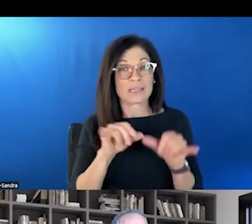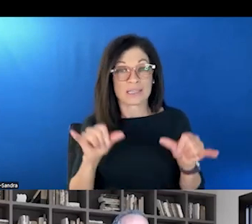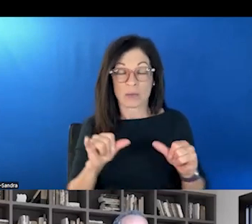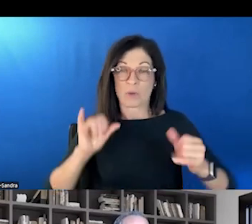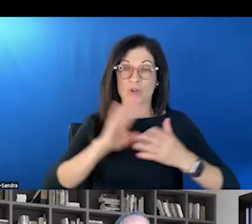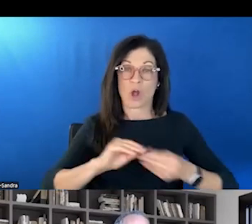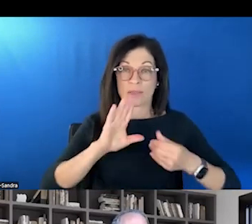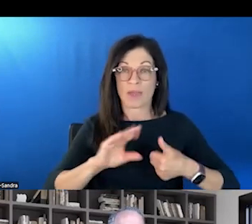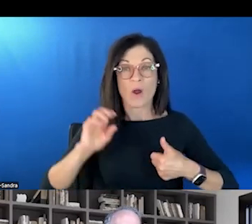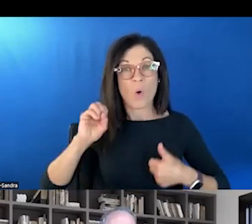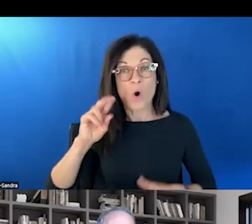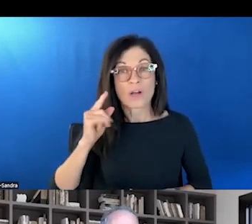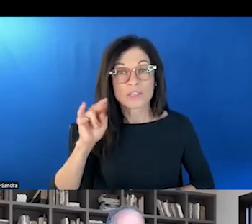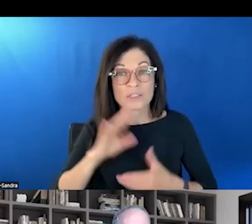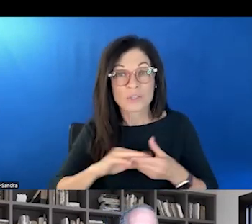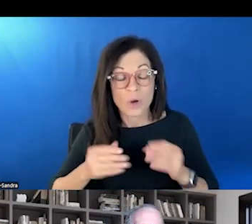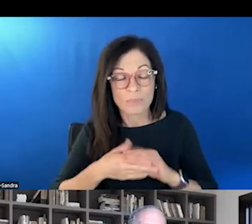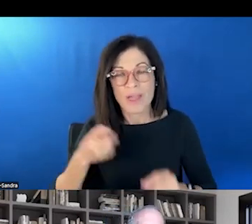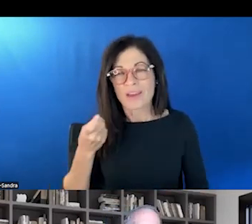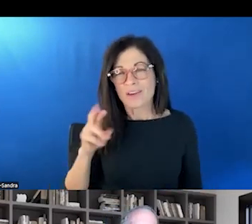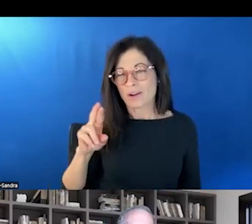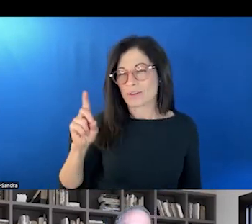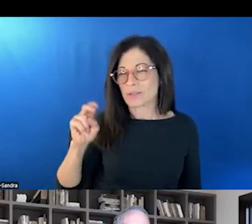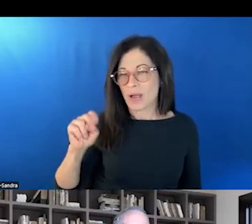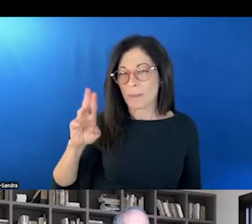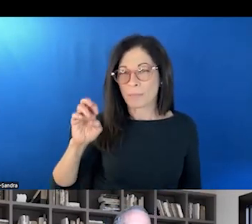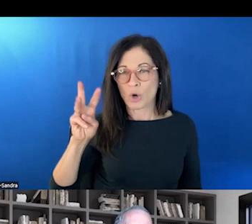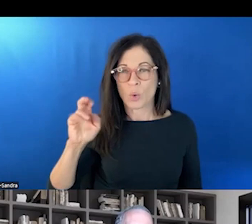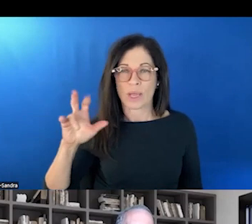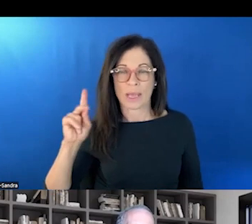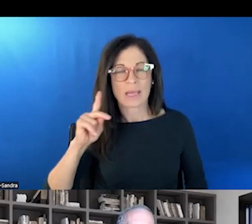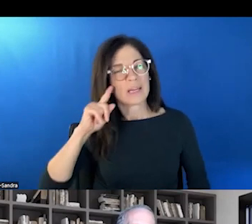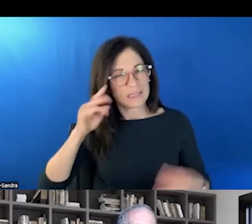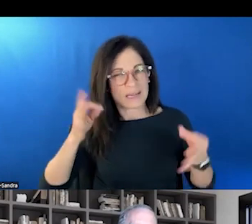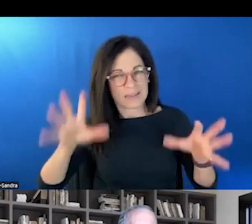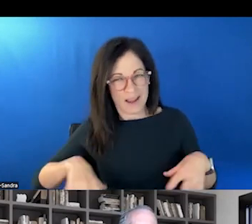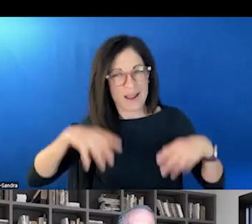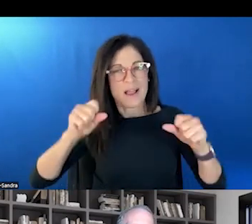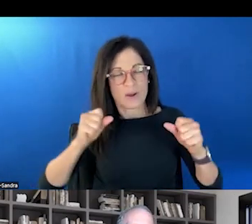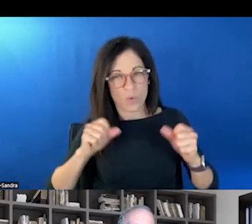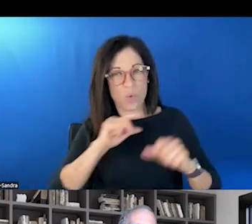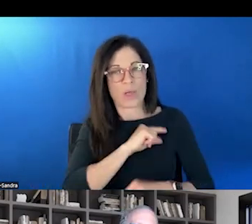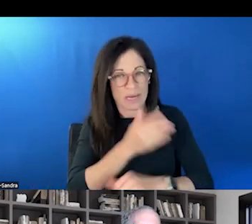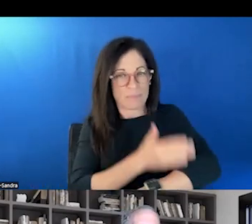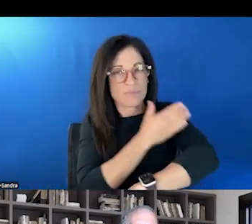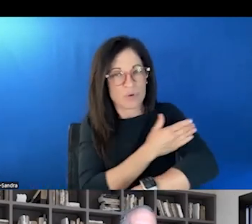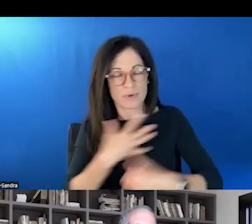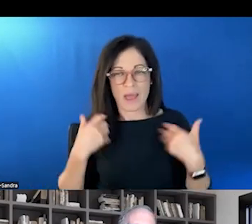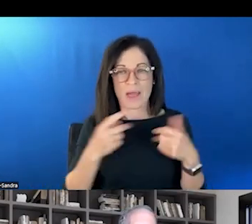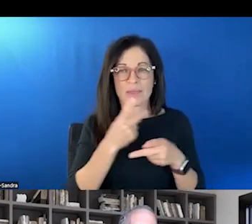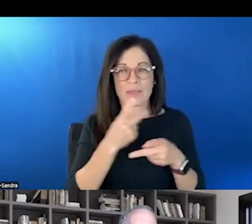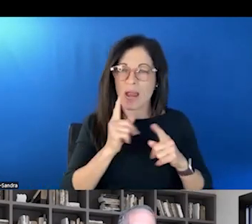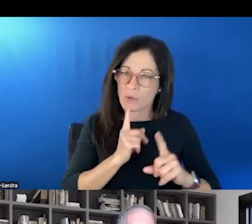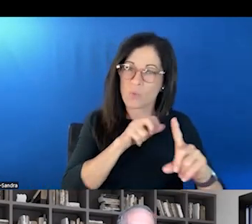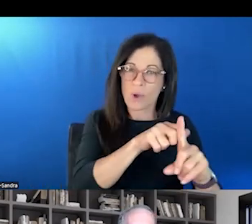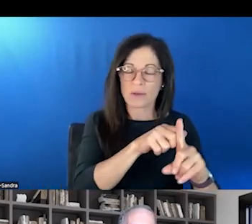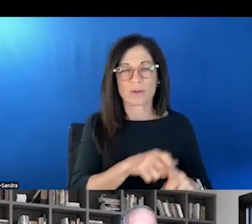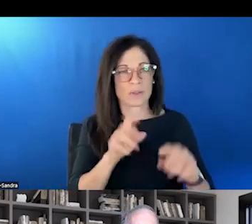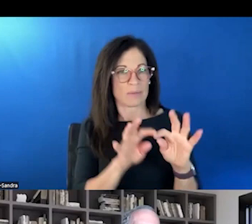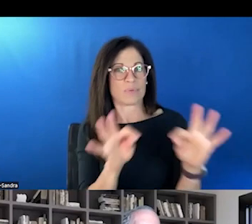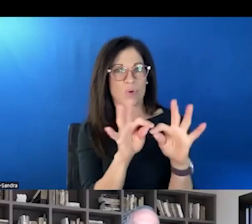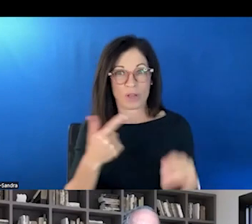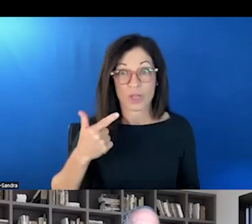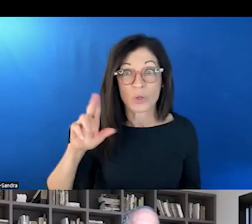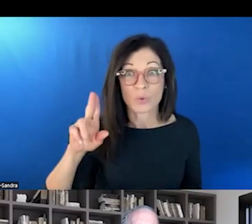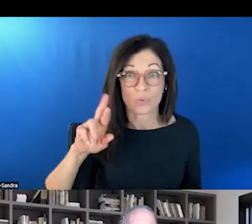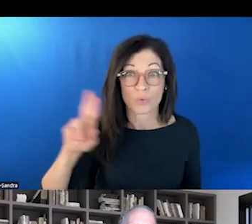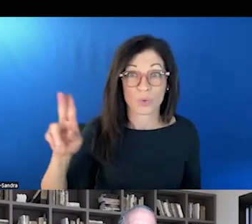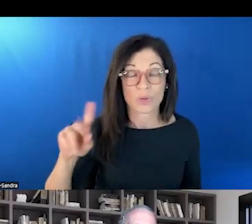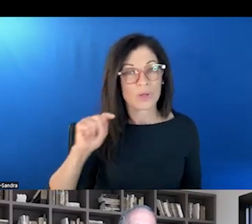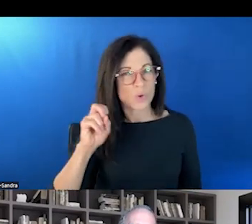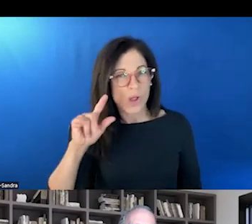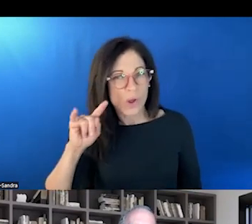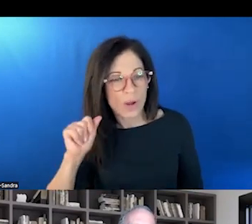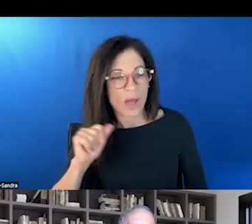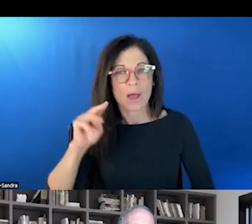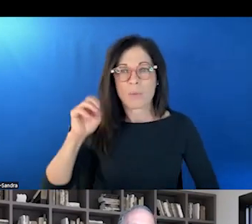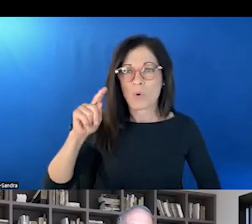DOCTOR BERWICK TOOK THIS ON AND WENT TO MOTOROLA AND CREATED PERFORMANCE THAT WE HAVE